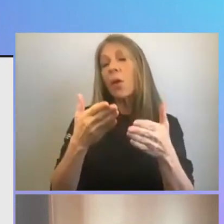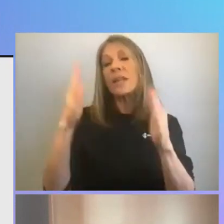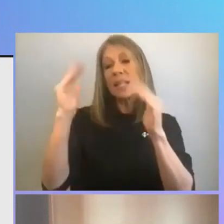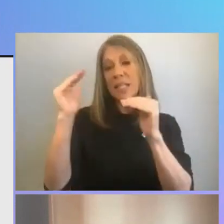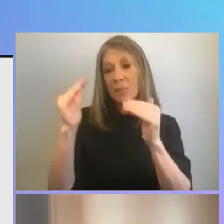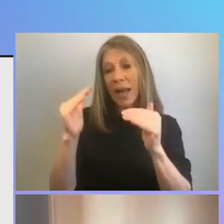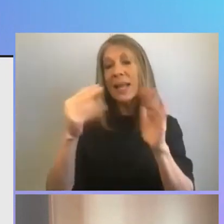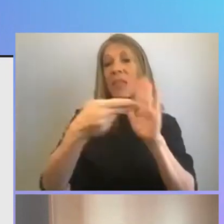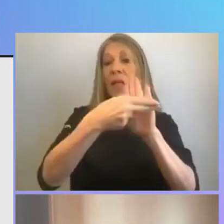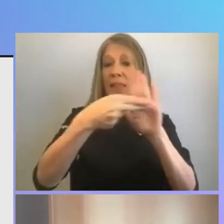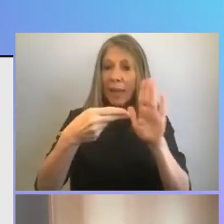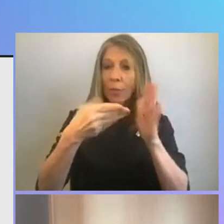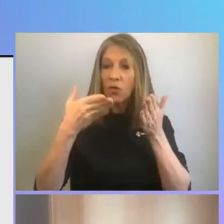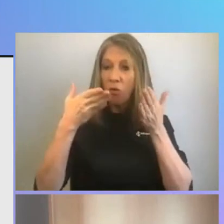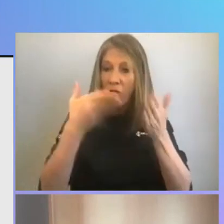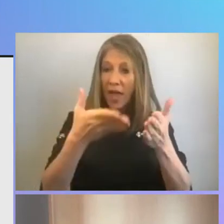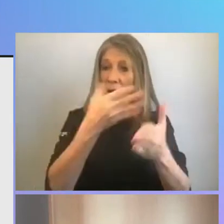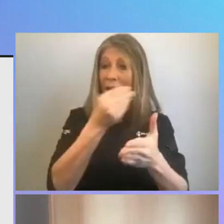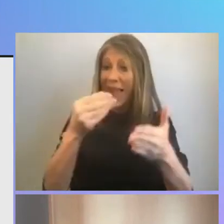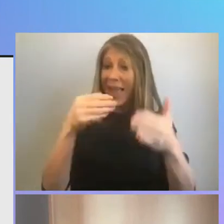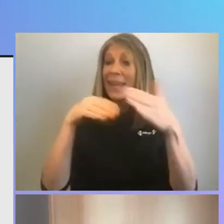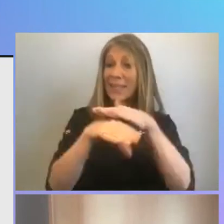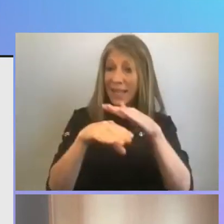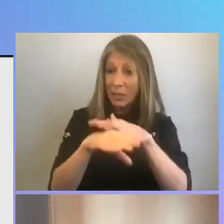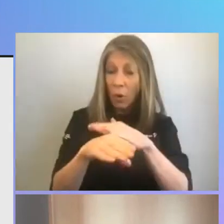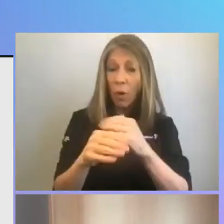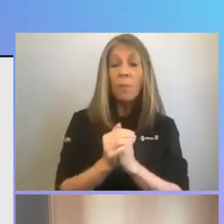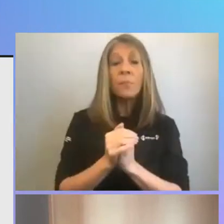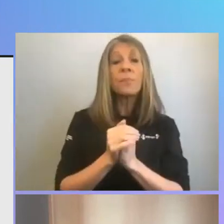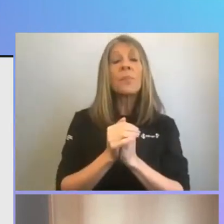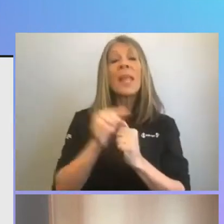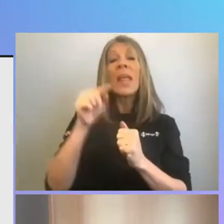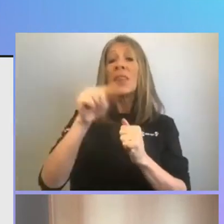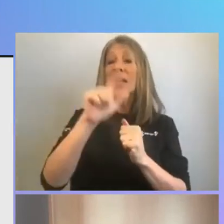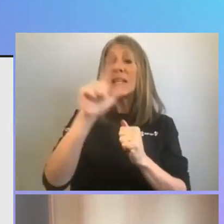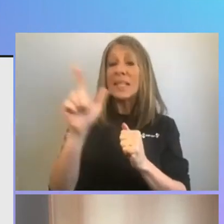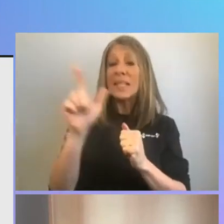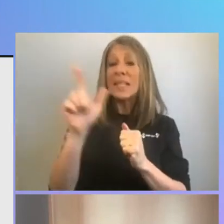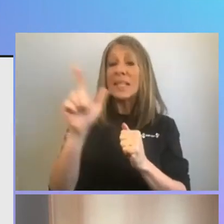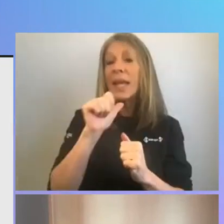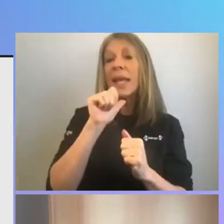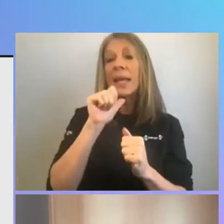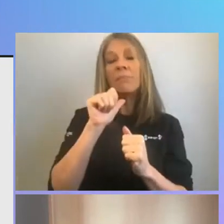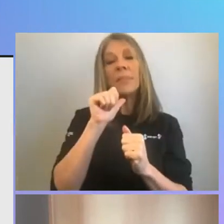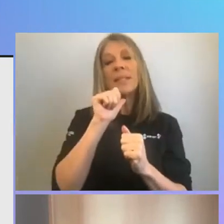labels are present and accessible and again, this library is not static. It's constantly growing and improving